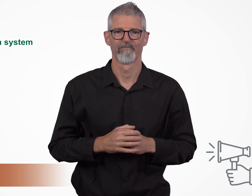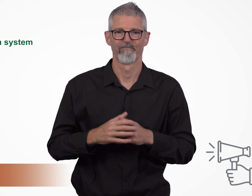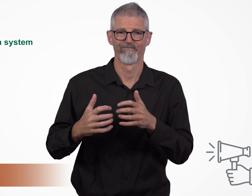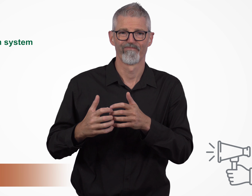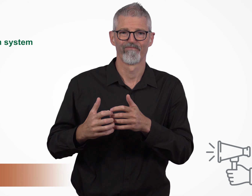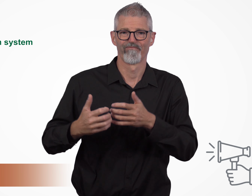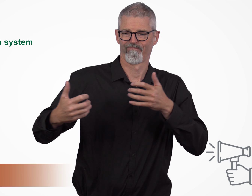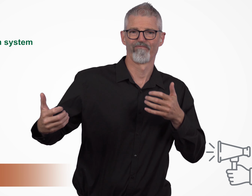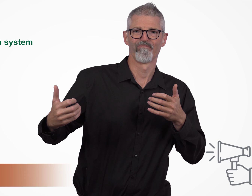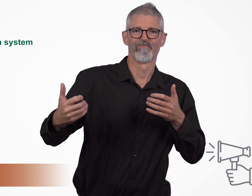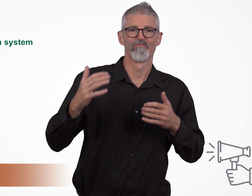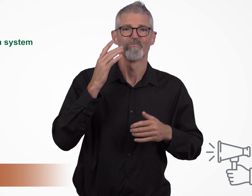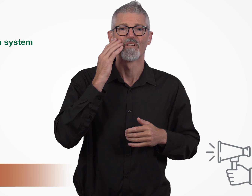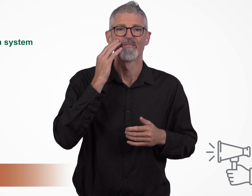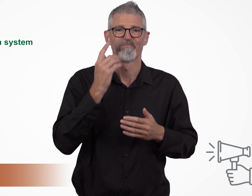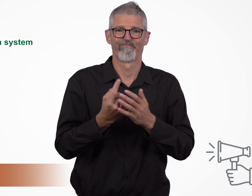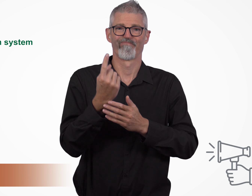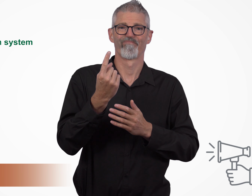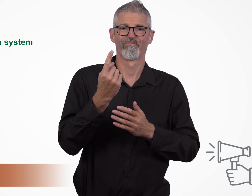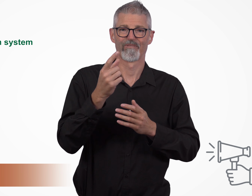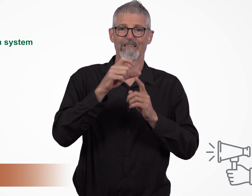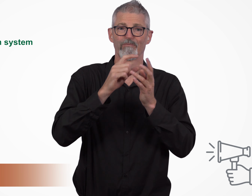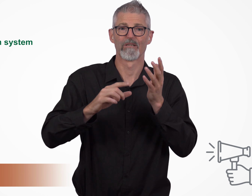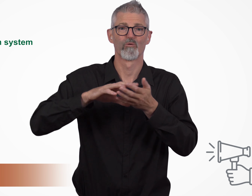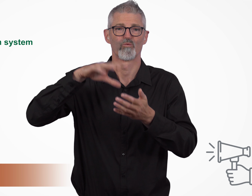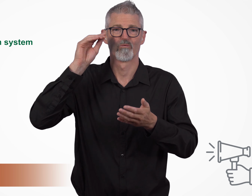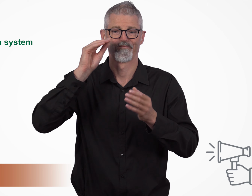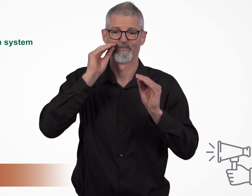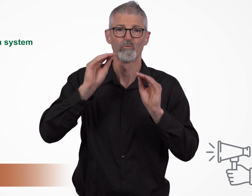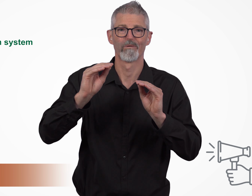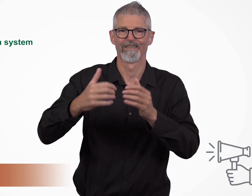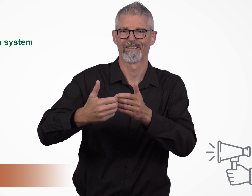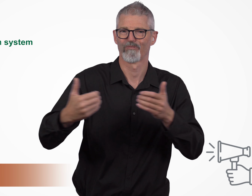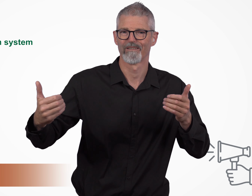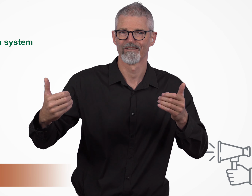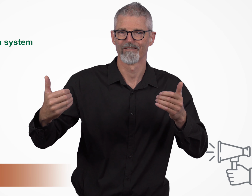Segregation occurs when the education of students with disability is provided in